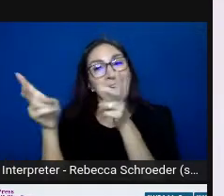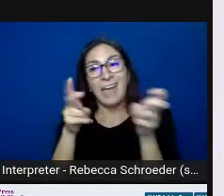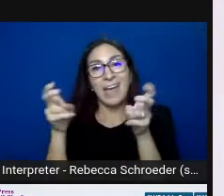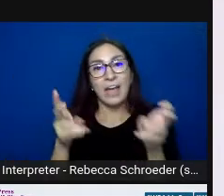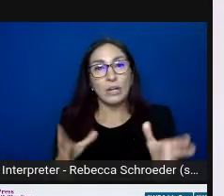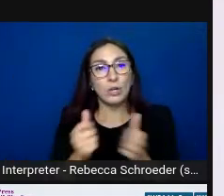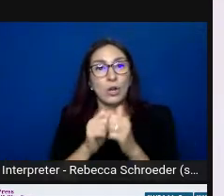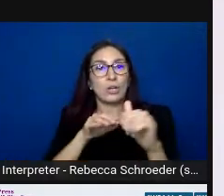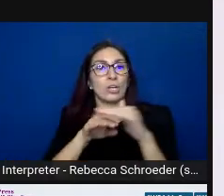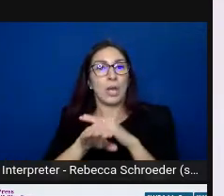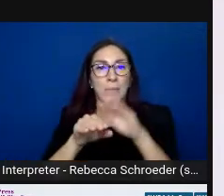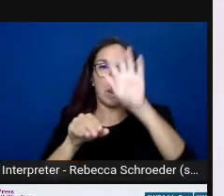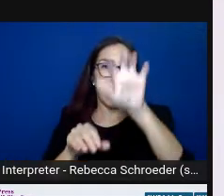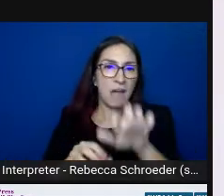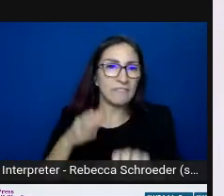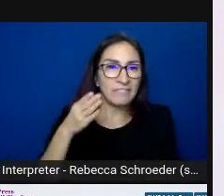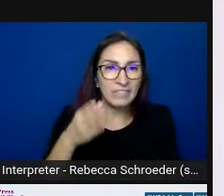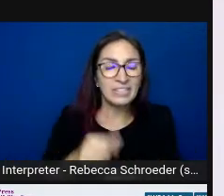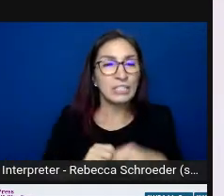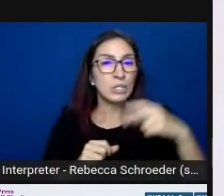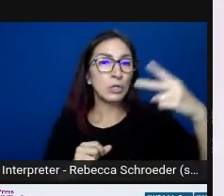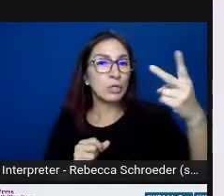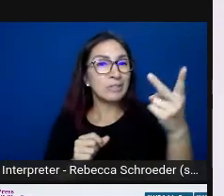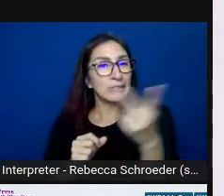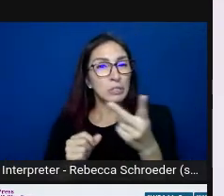These two things could look the same on the frontend